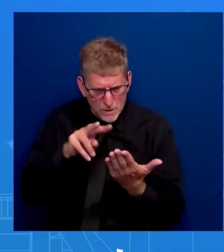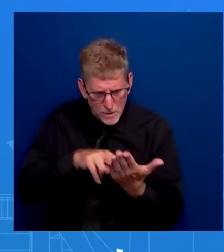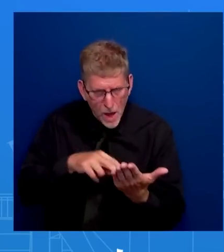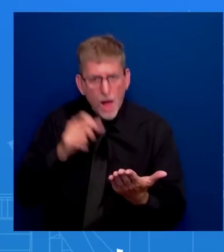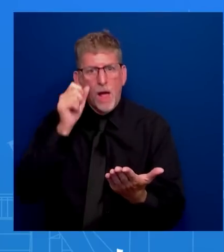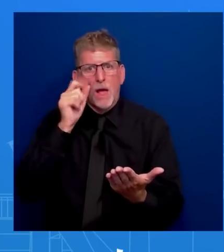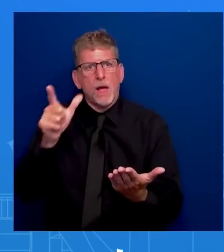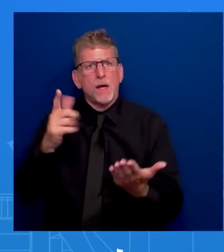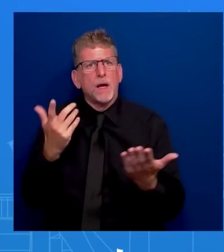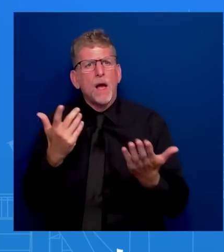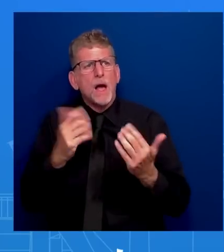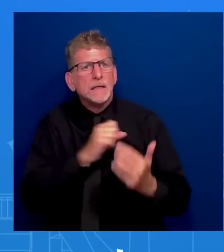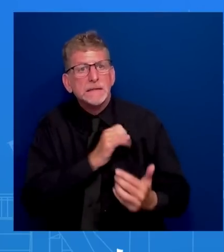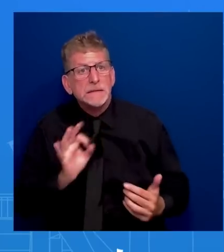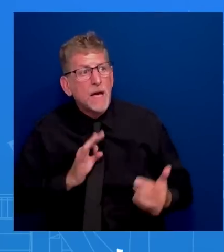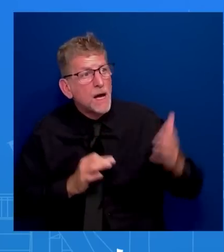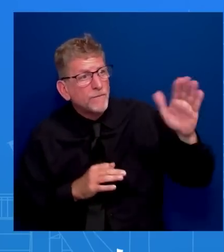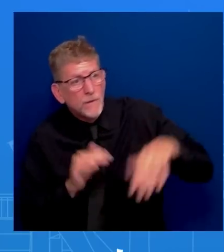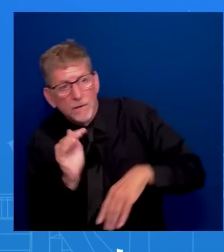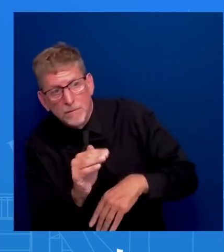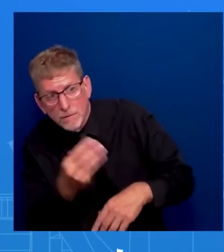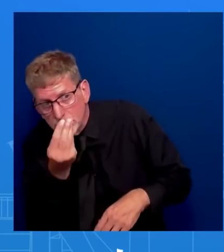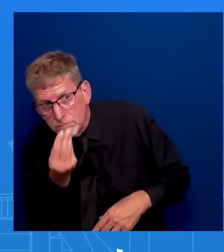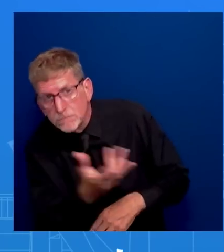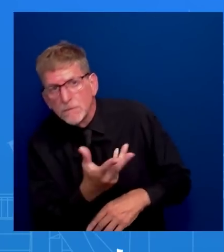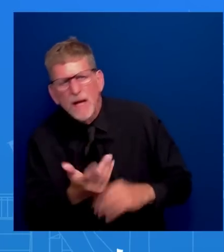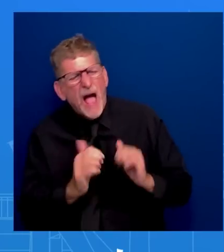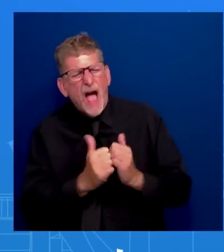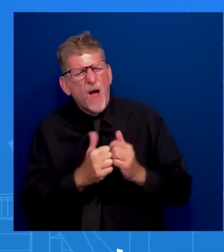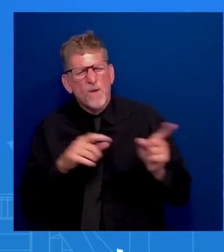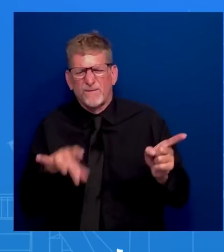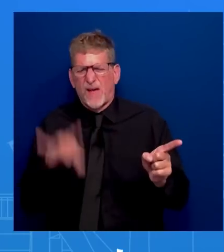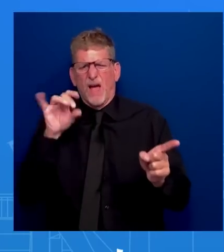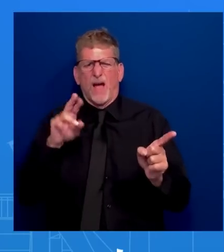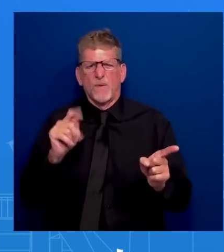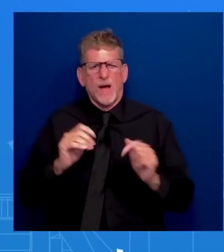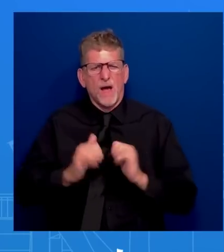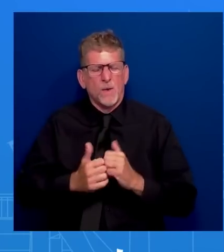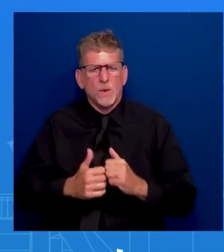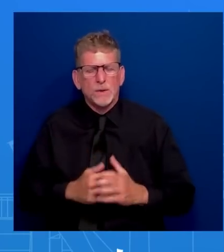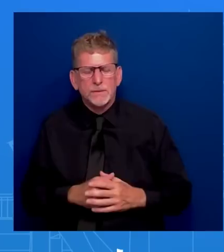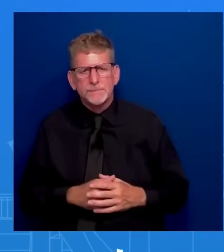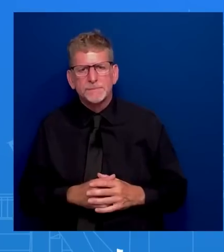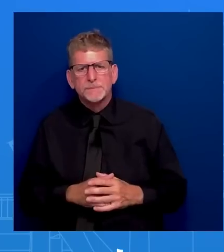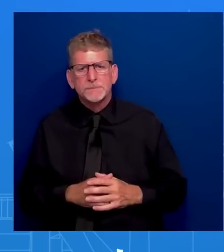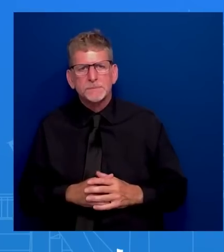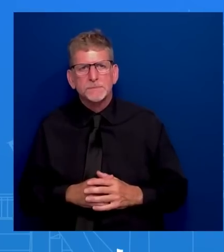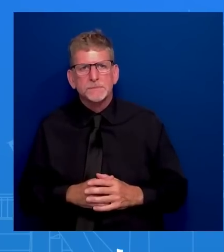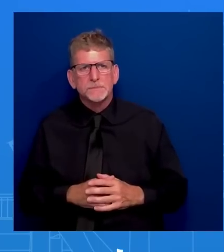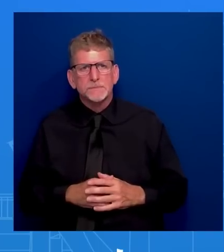was it the Mar-a-Lago raid? I don't know what you guys are calling it -- before it happened. So, I can tell you that he did not know.